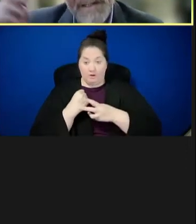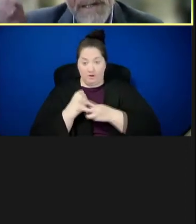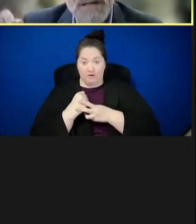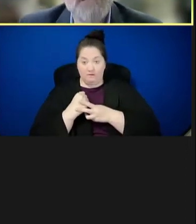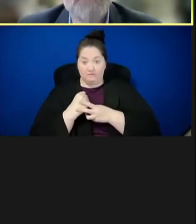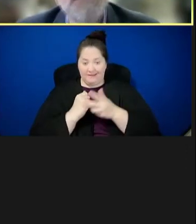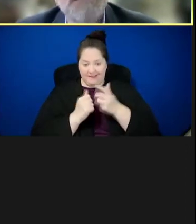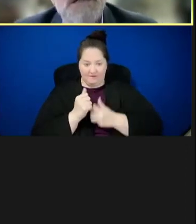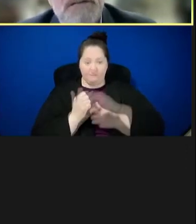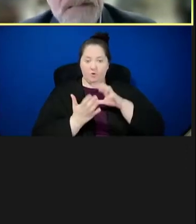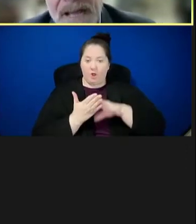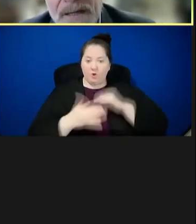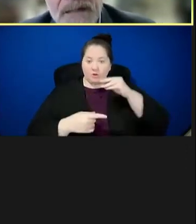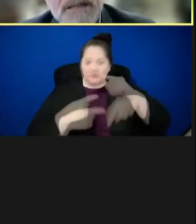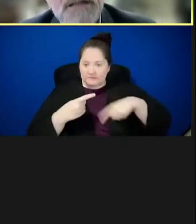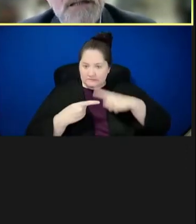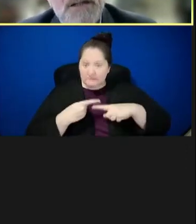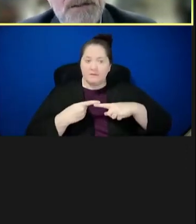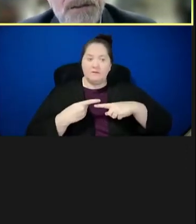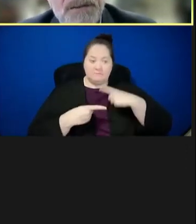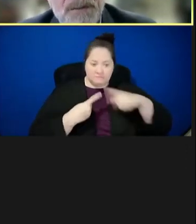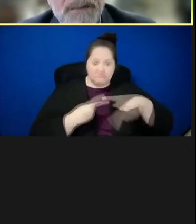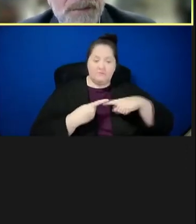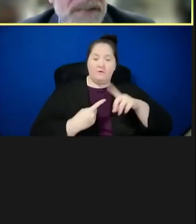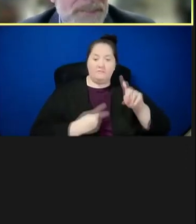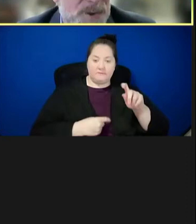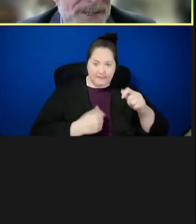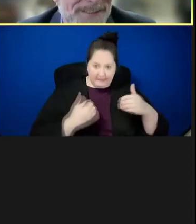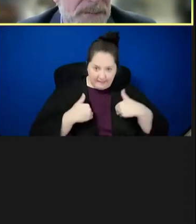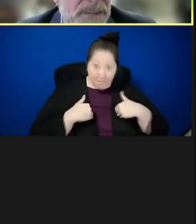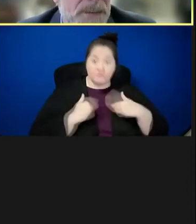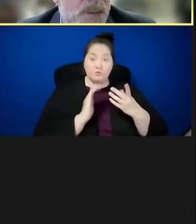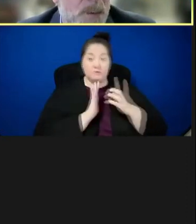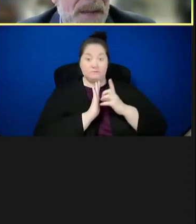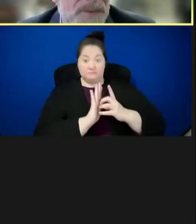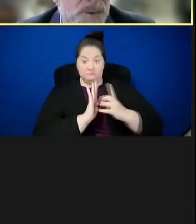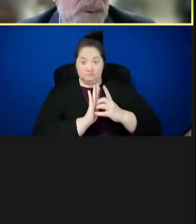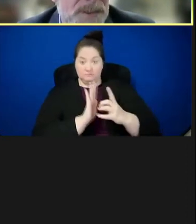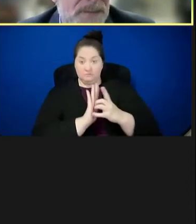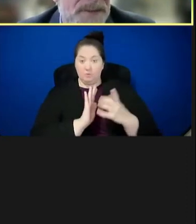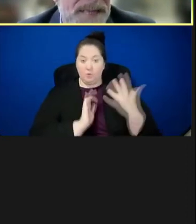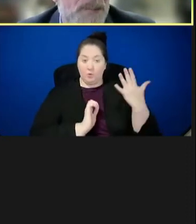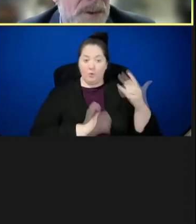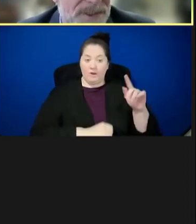cycle of data to be able to demonstrate why the tool is giving the outputs that